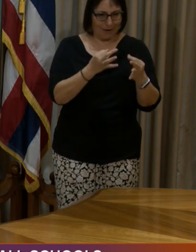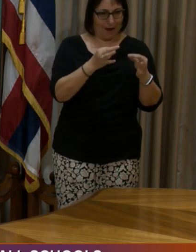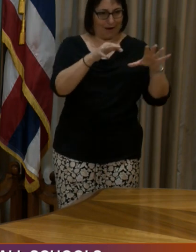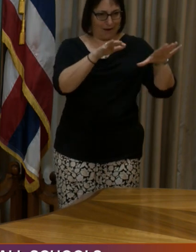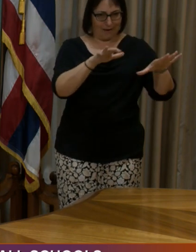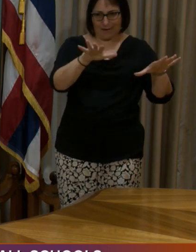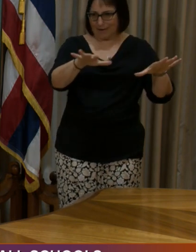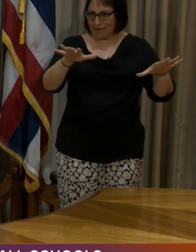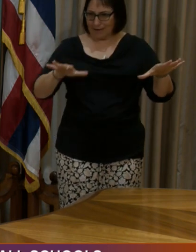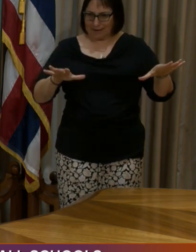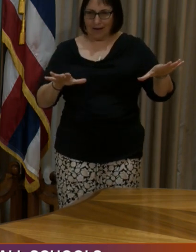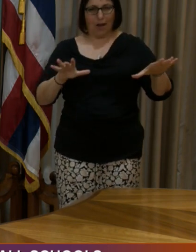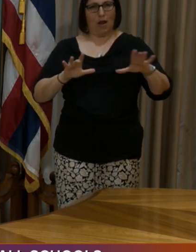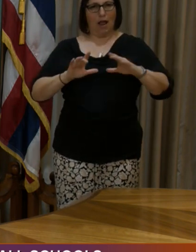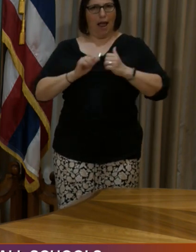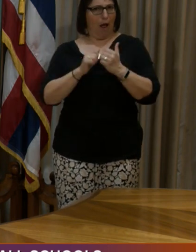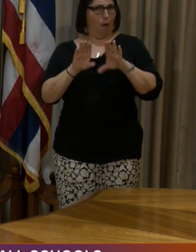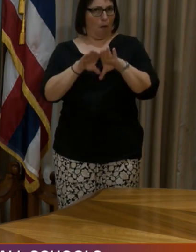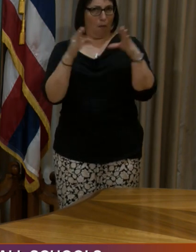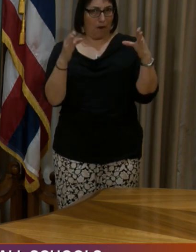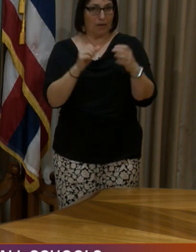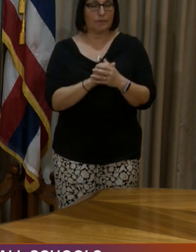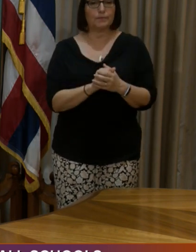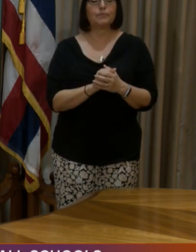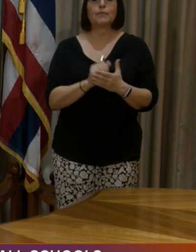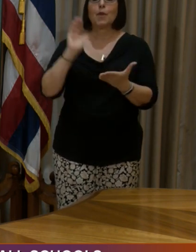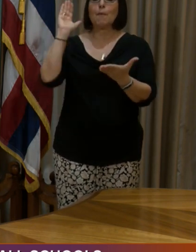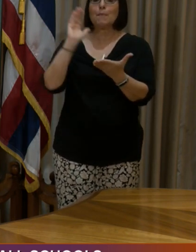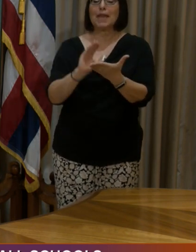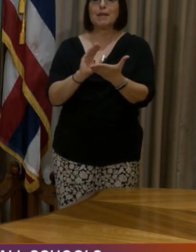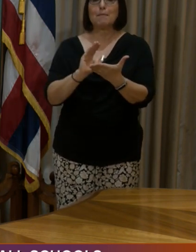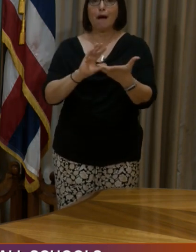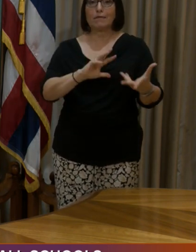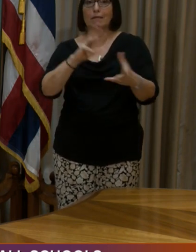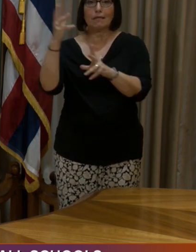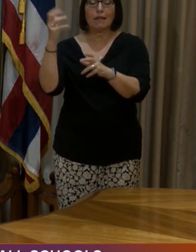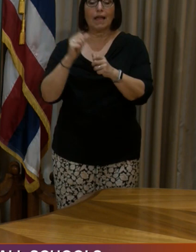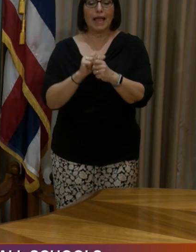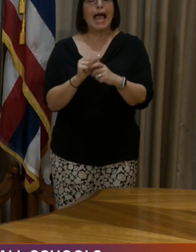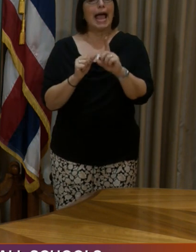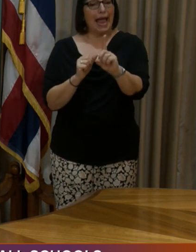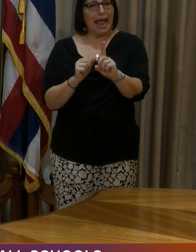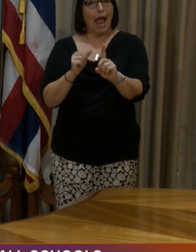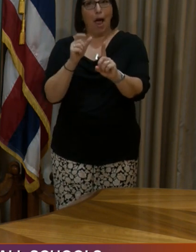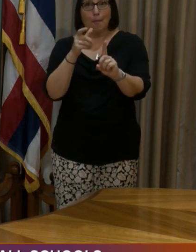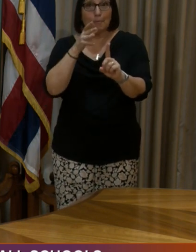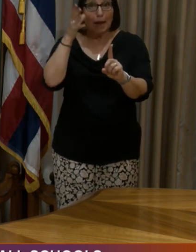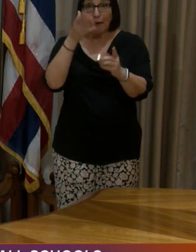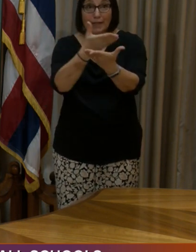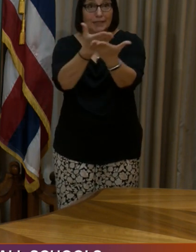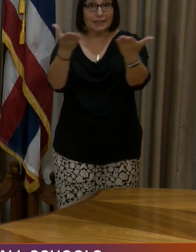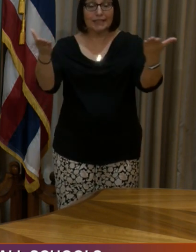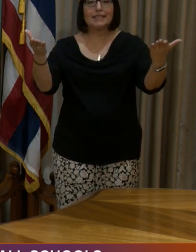IMPORTANT GROUNDWORK FOR OUR NEXT LEVEL OF REOPENING PLANNING FOR PLANNING PURPOSES AND TO MINIMIZE DISRUPTION PARENTS